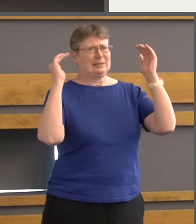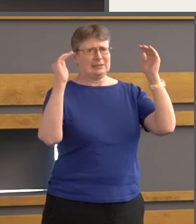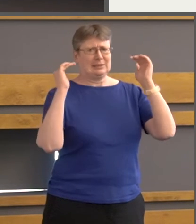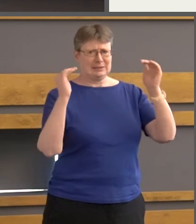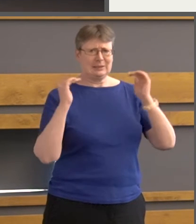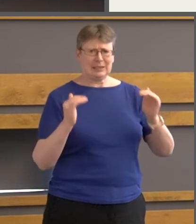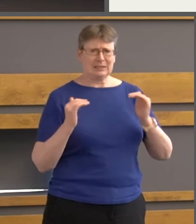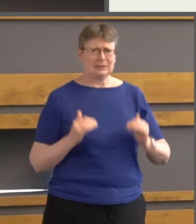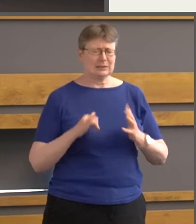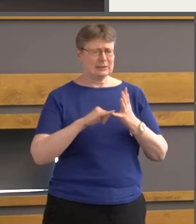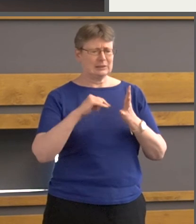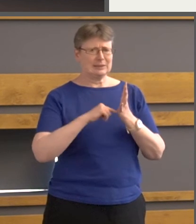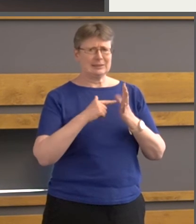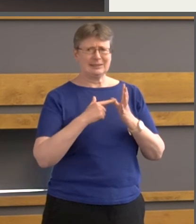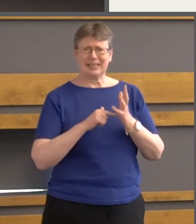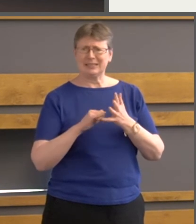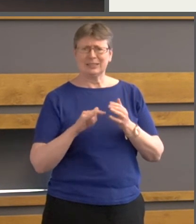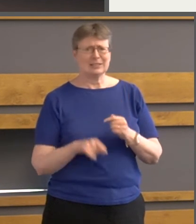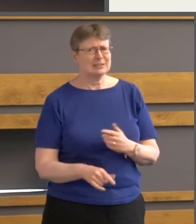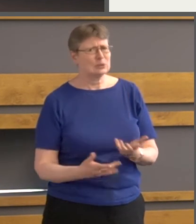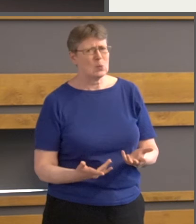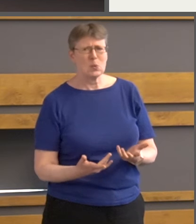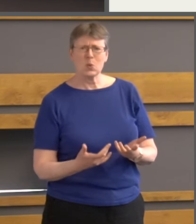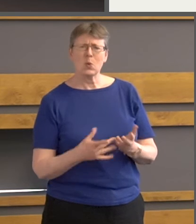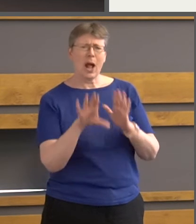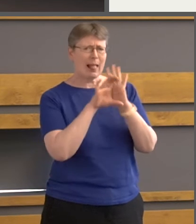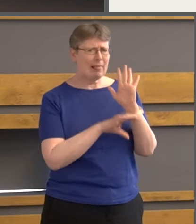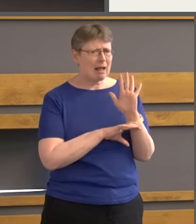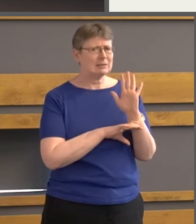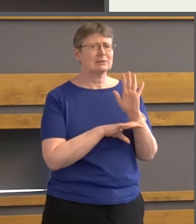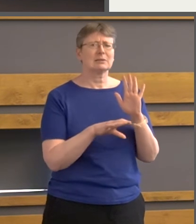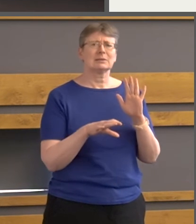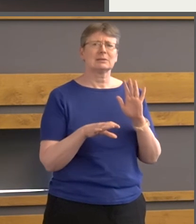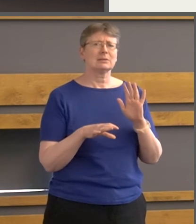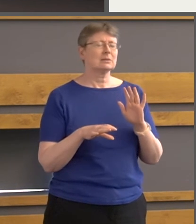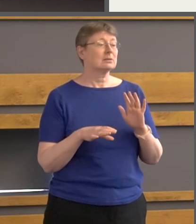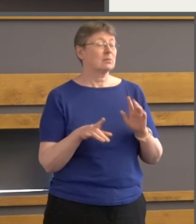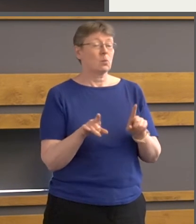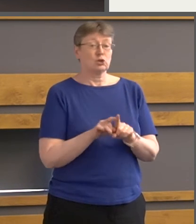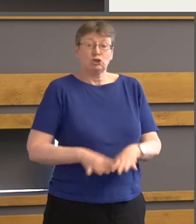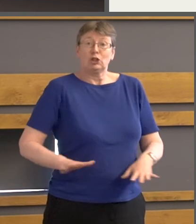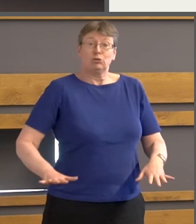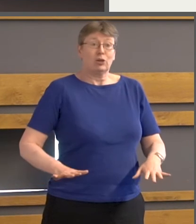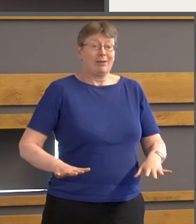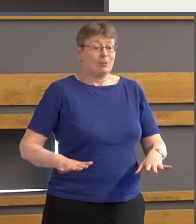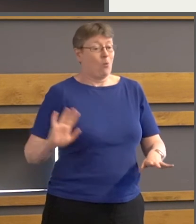there was a caste class system existing, but what was interesting was the children played together,